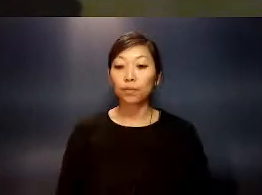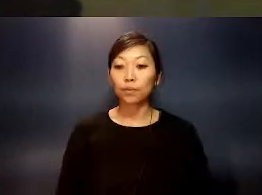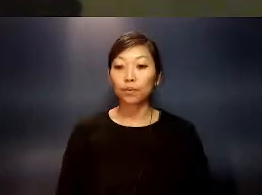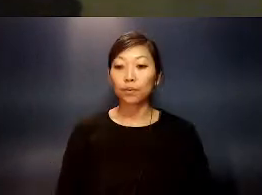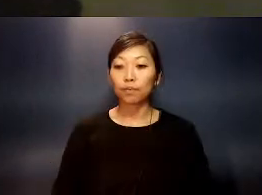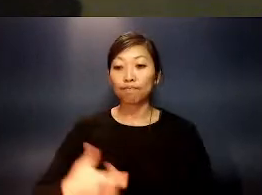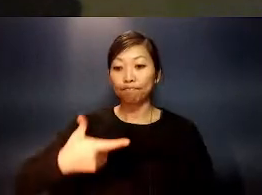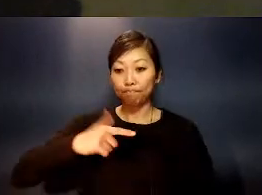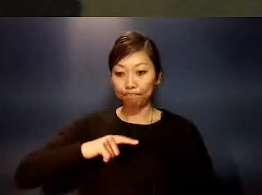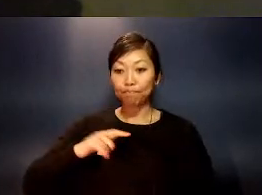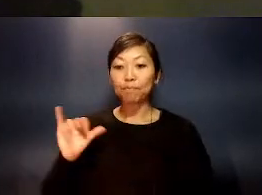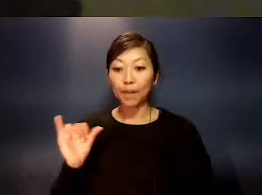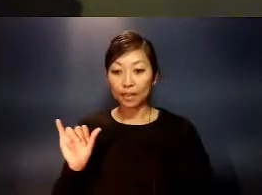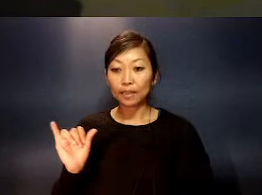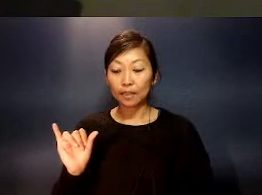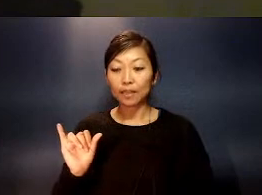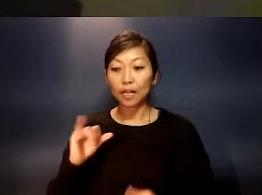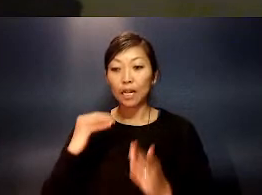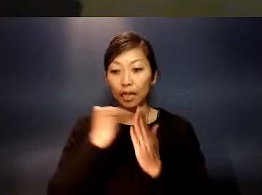BUDGET.